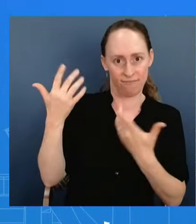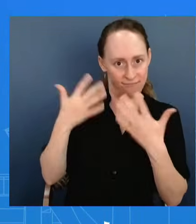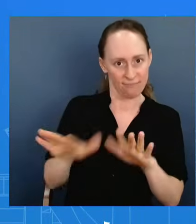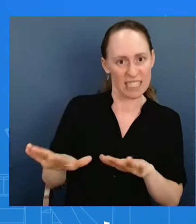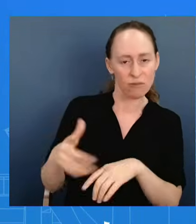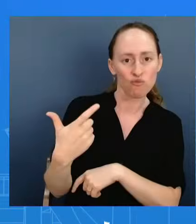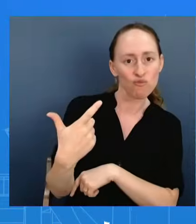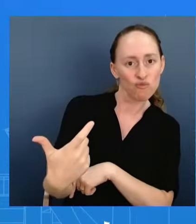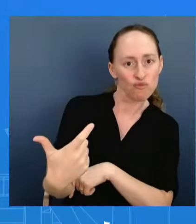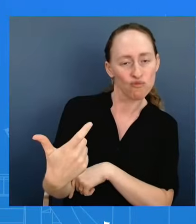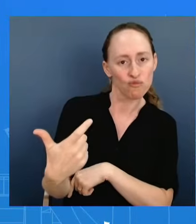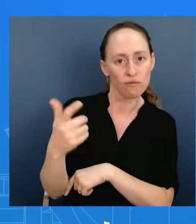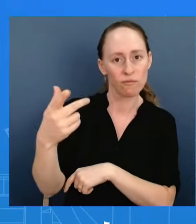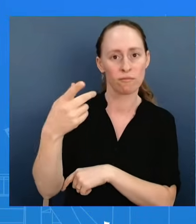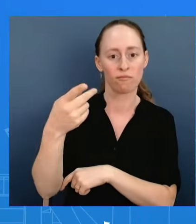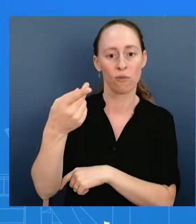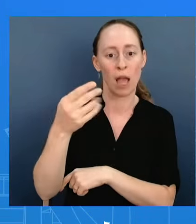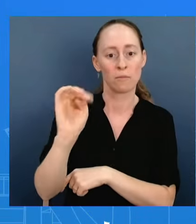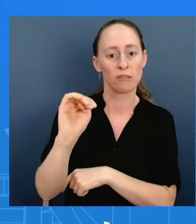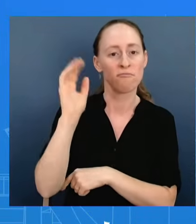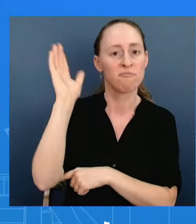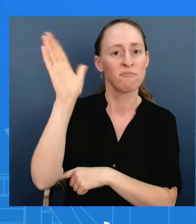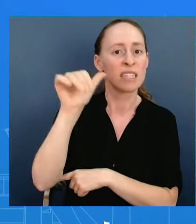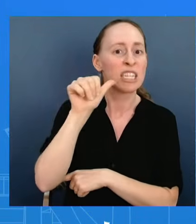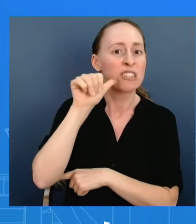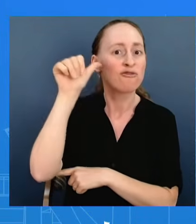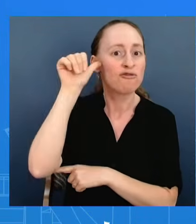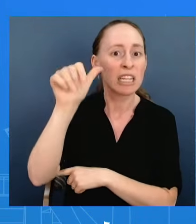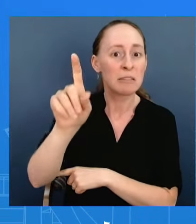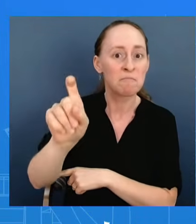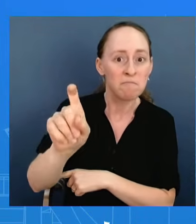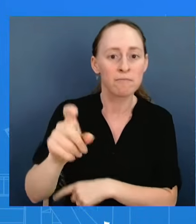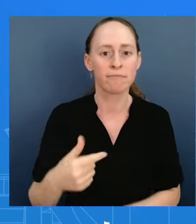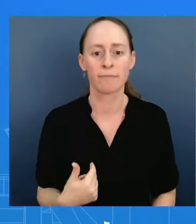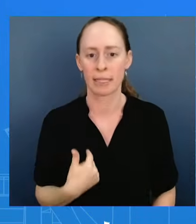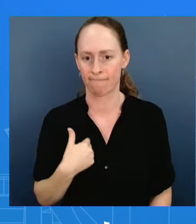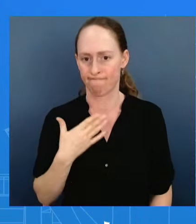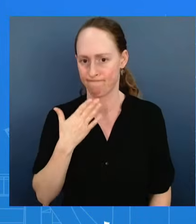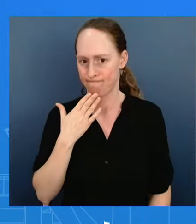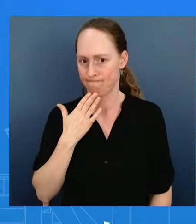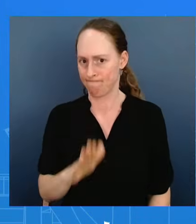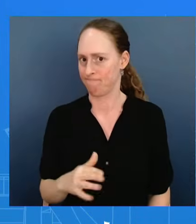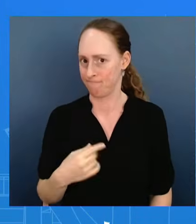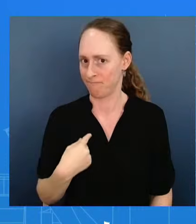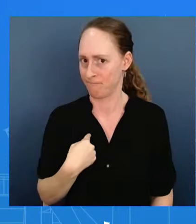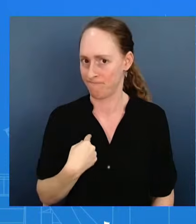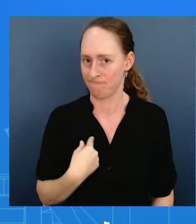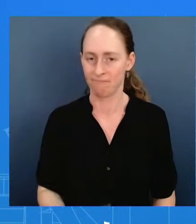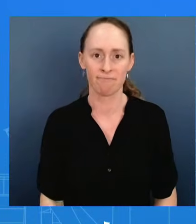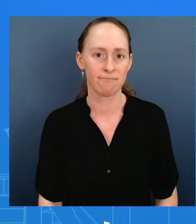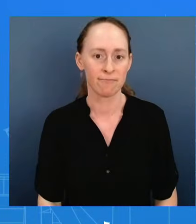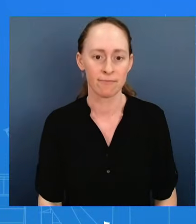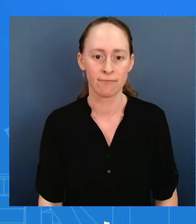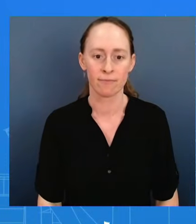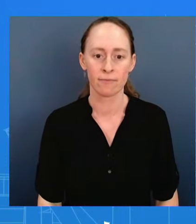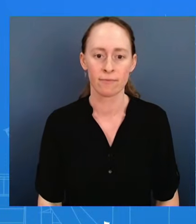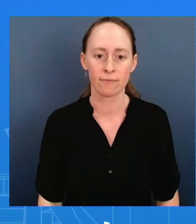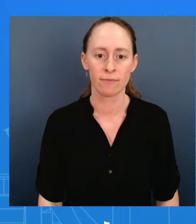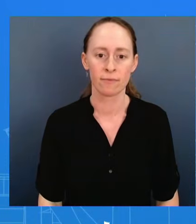Mr. Kirby: I don’t know if he -- I don’t know if he watched it. I -- I don’t know that. The Press: And you didn’t -- do you have a sense of his reaction? Mr. Kirby: I don’t.